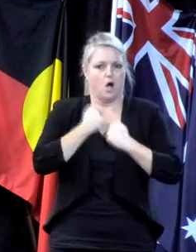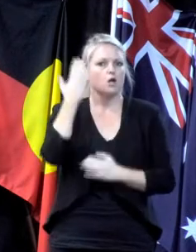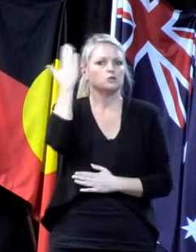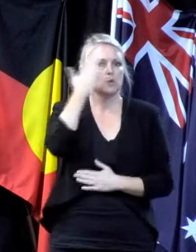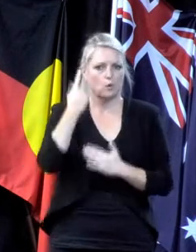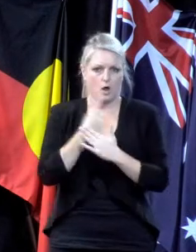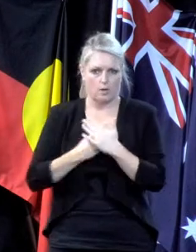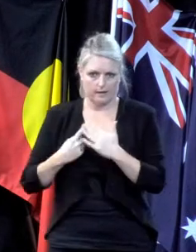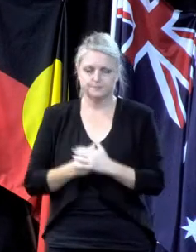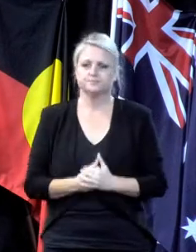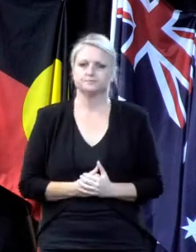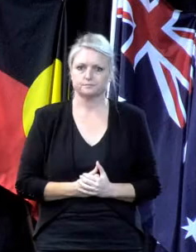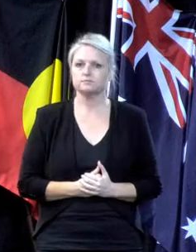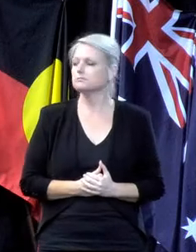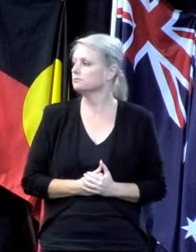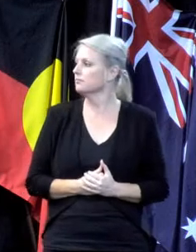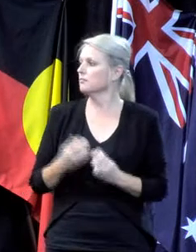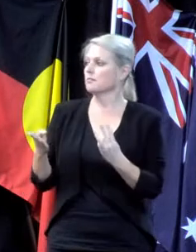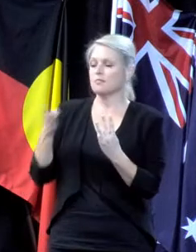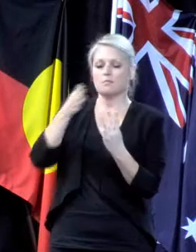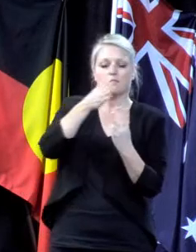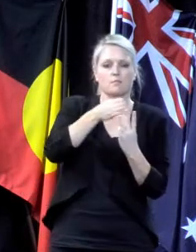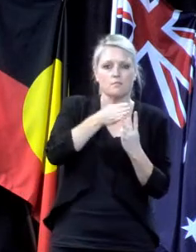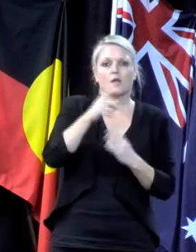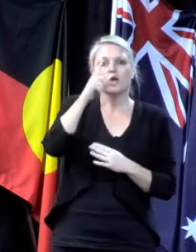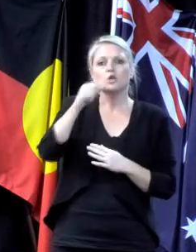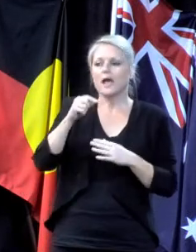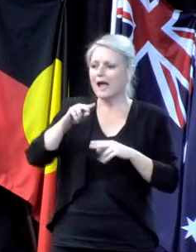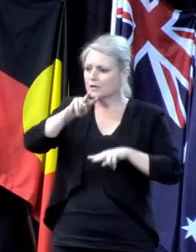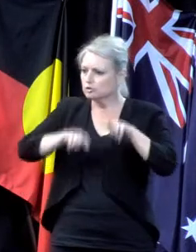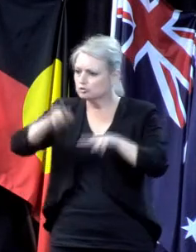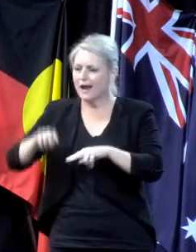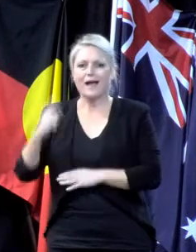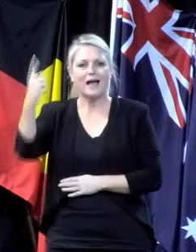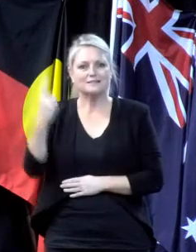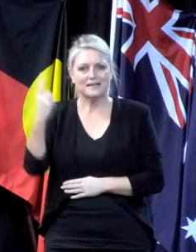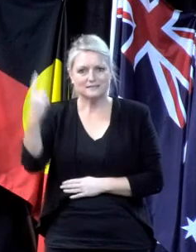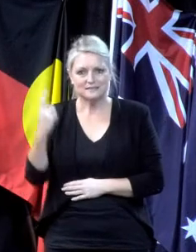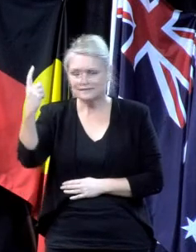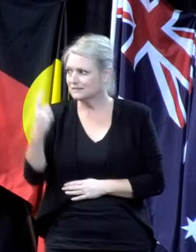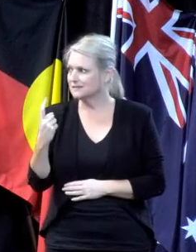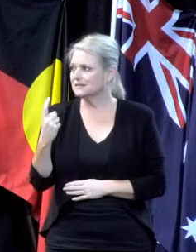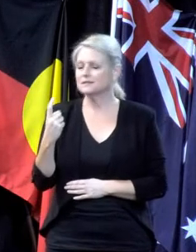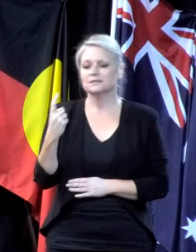You can also track attendance and increase in attendance of our students, especially students involved